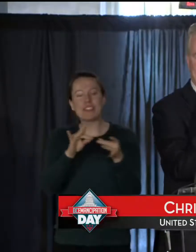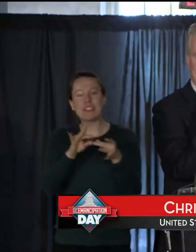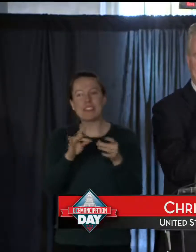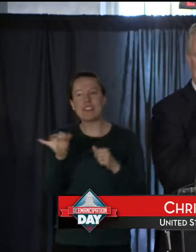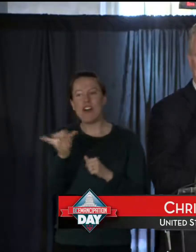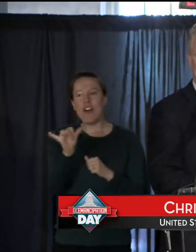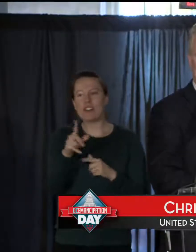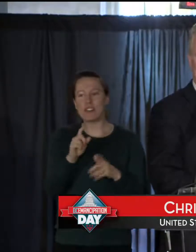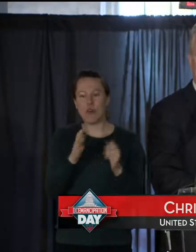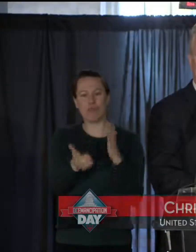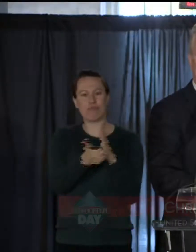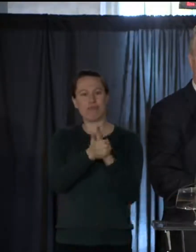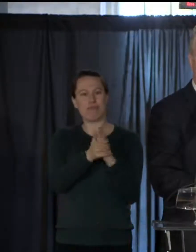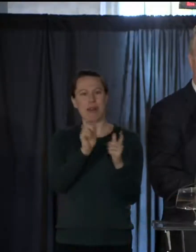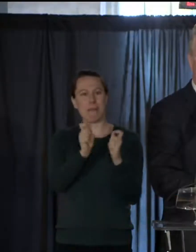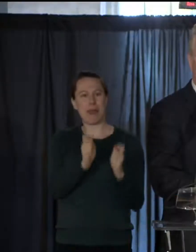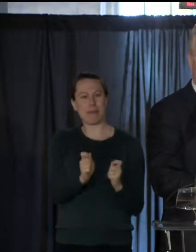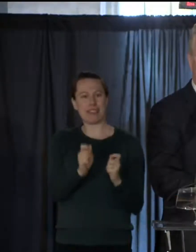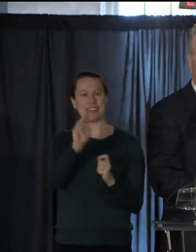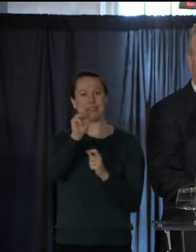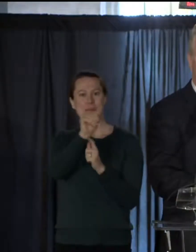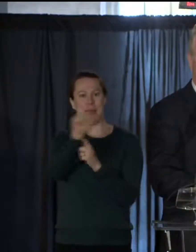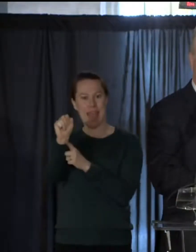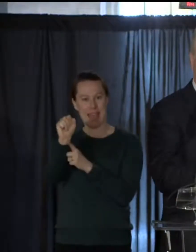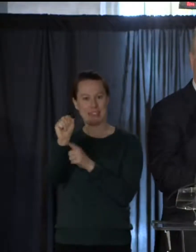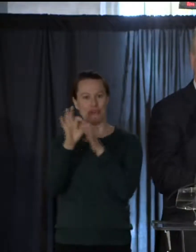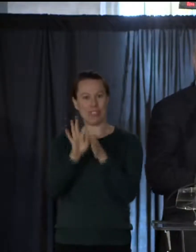MESSAGES THAT SOMEONE SAID JUST GOES TO SHOW WHEN THEY GO LOW WE